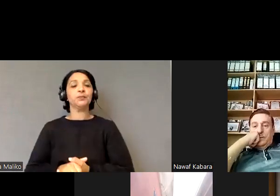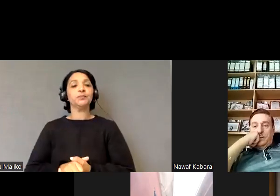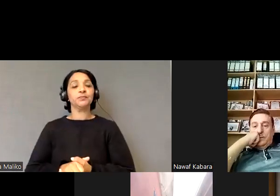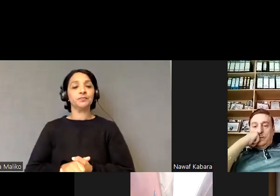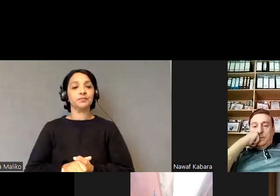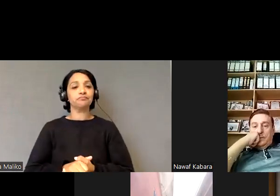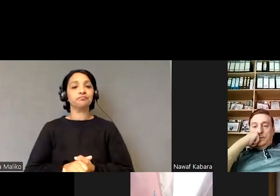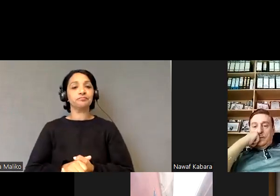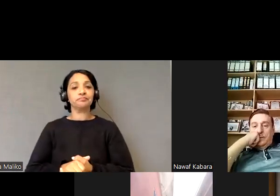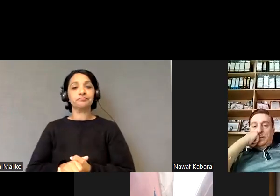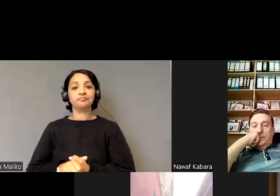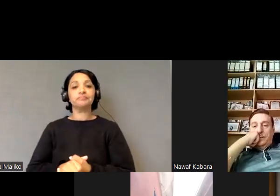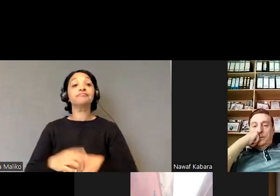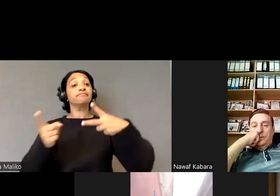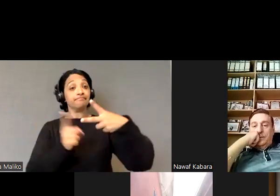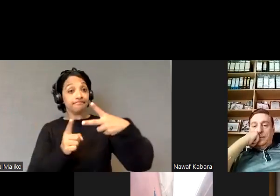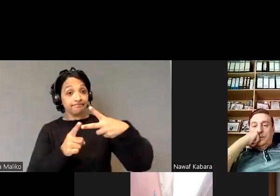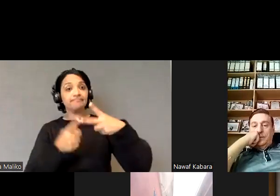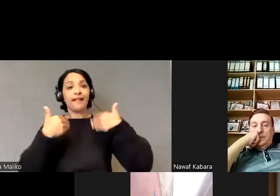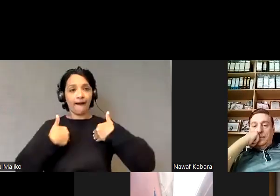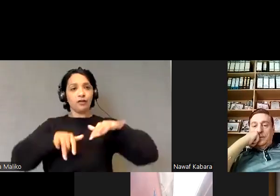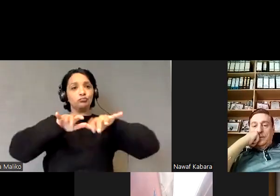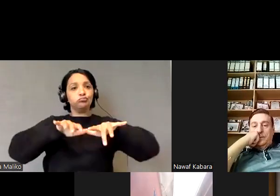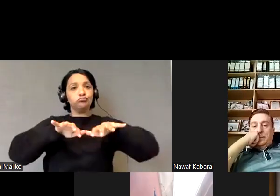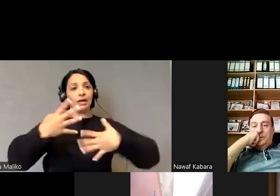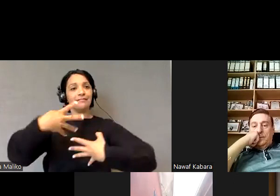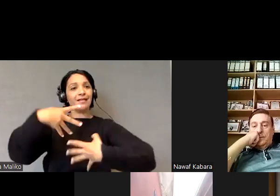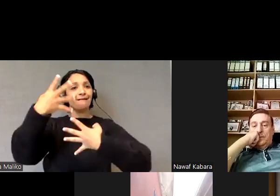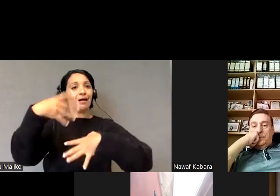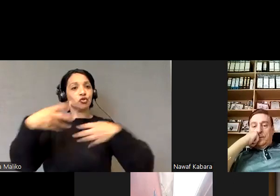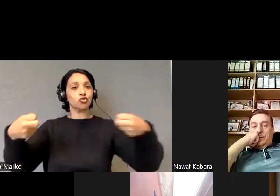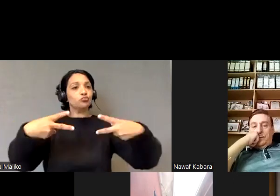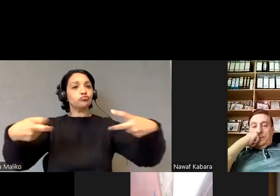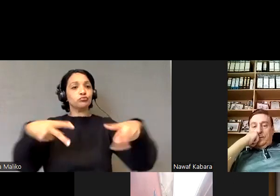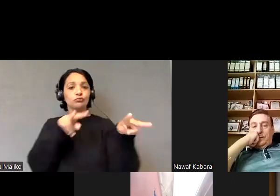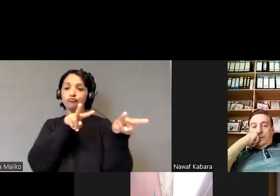on the screen and we do have captioning for colleagues who are joining us online.